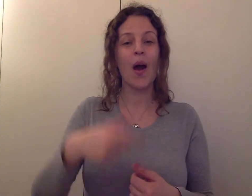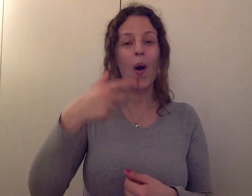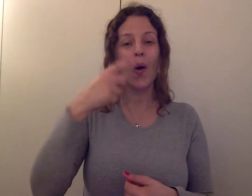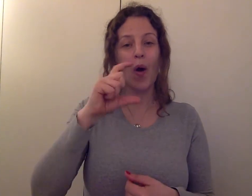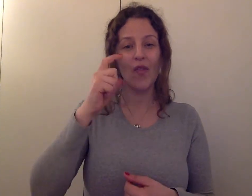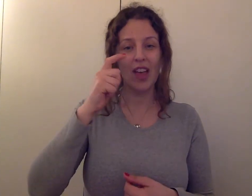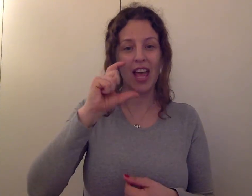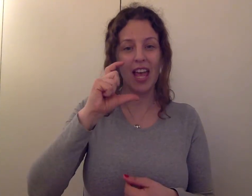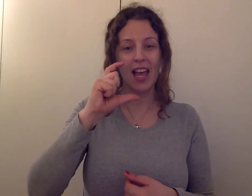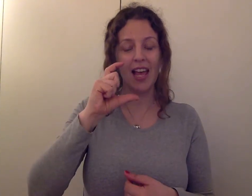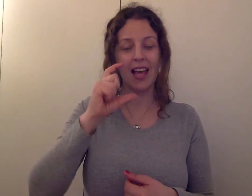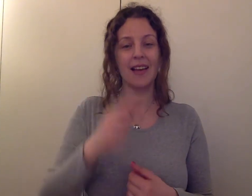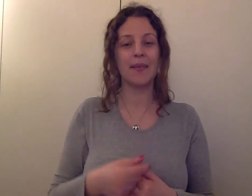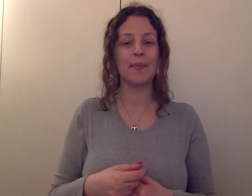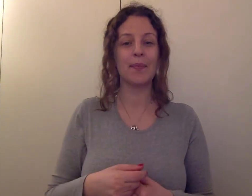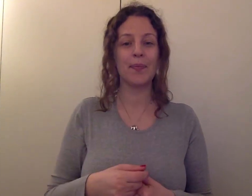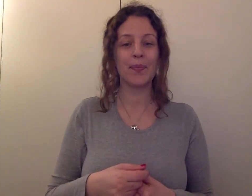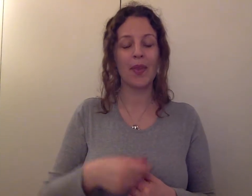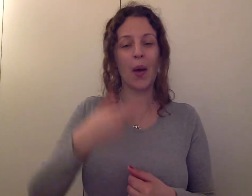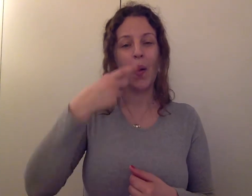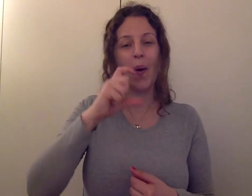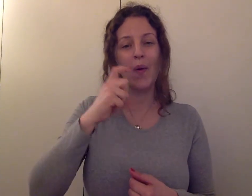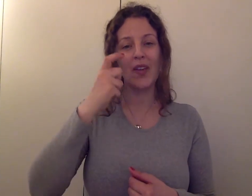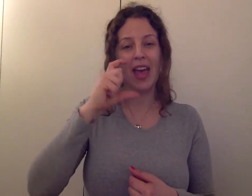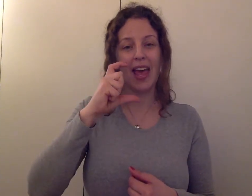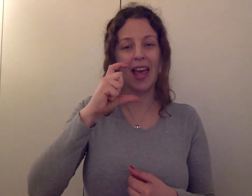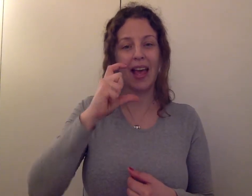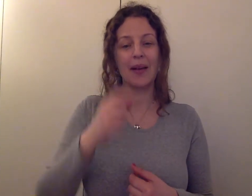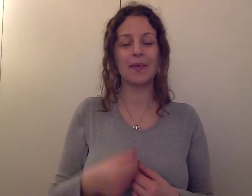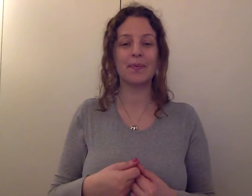COFFEE